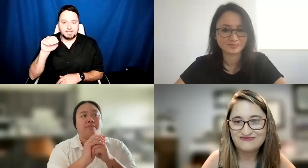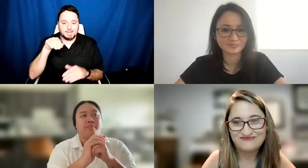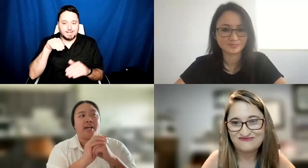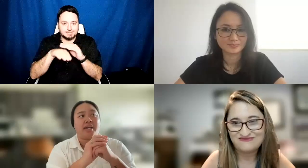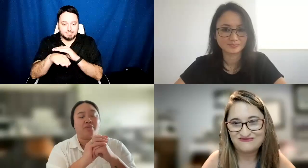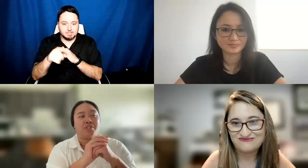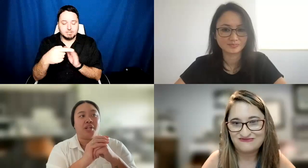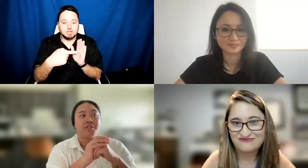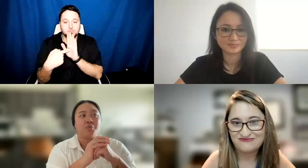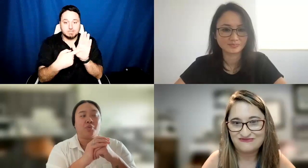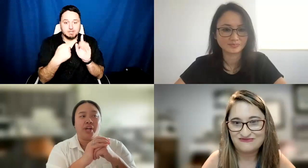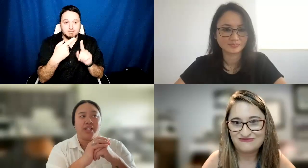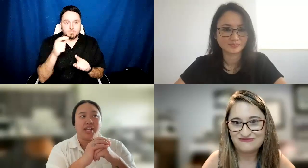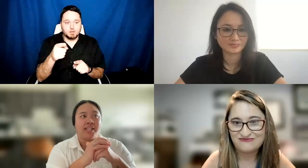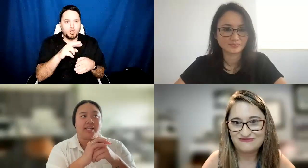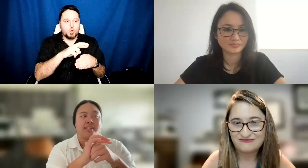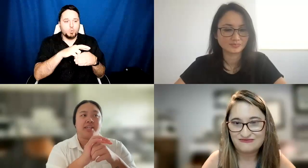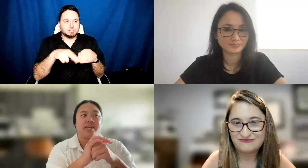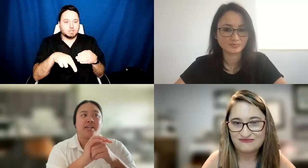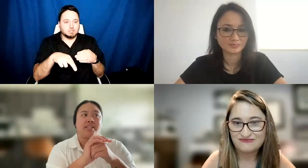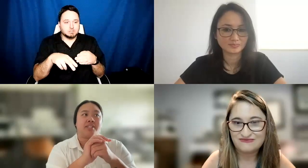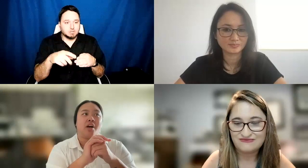presented by Results One LLC,